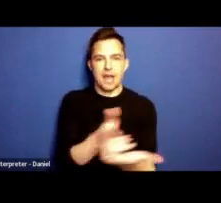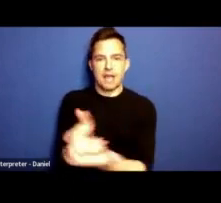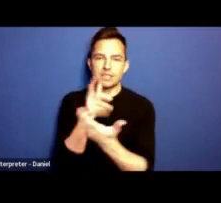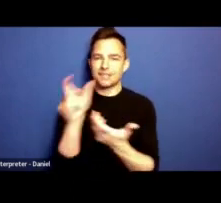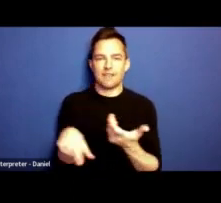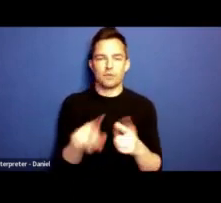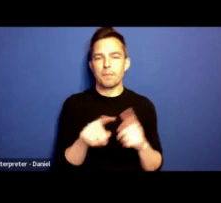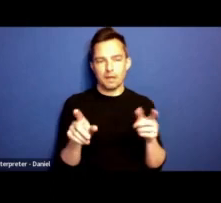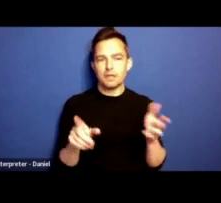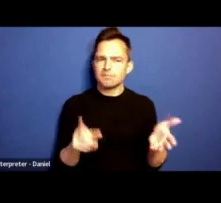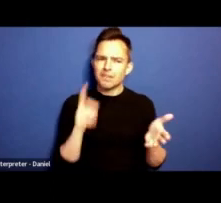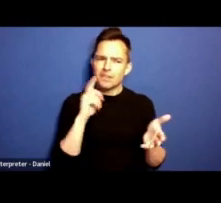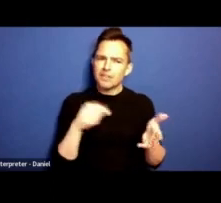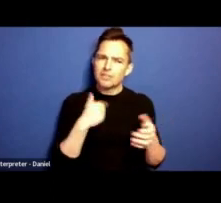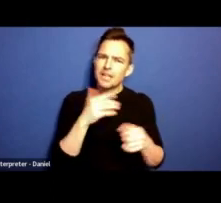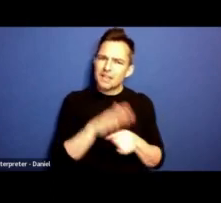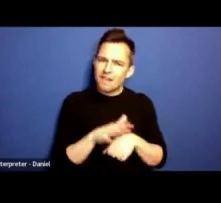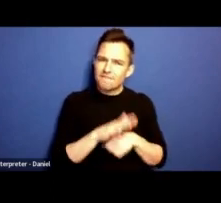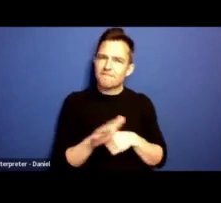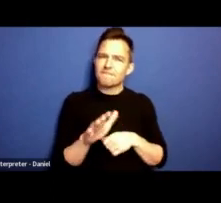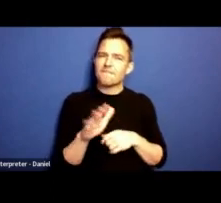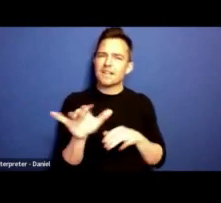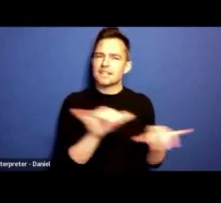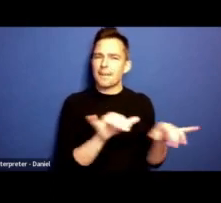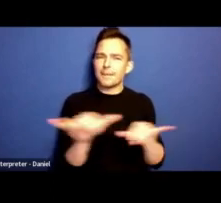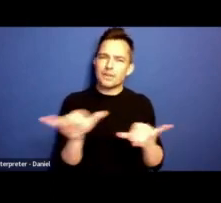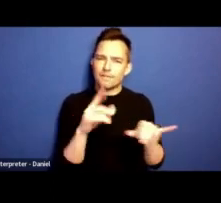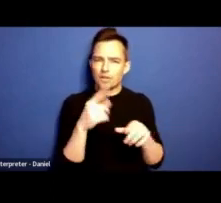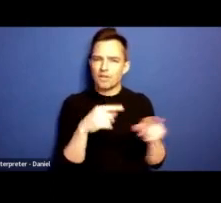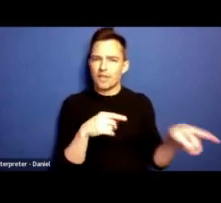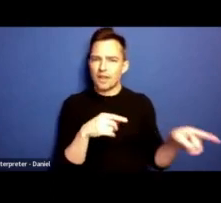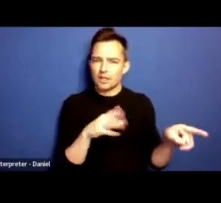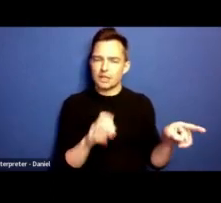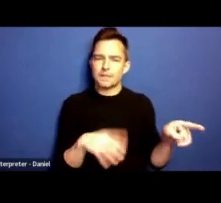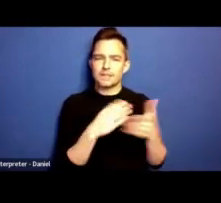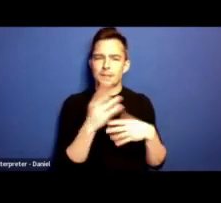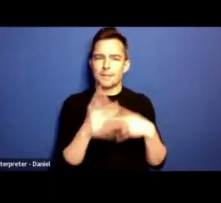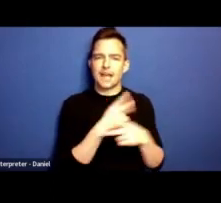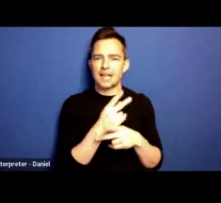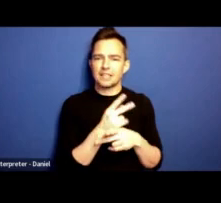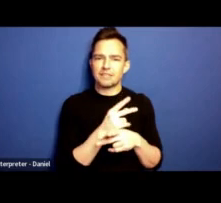be enough similarity for there to be some kind of a mesh that